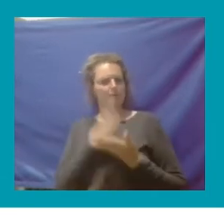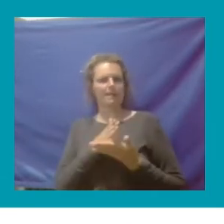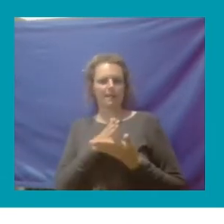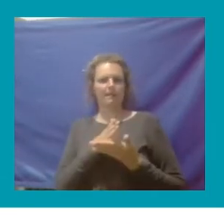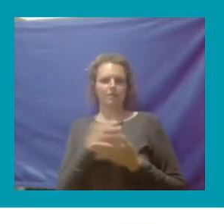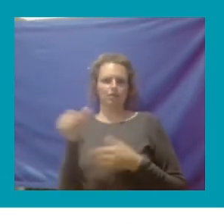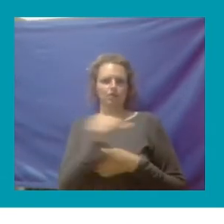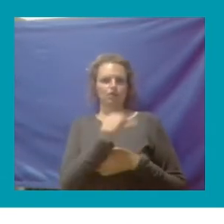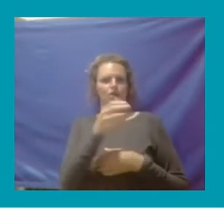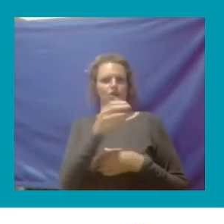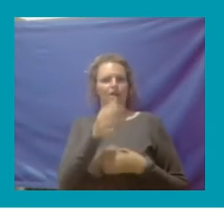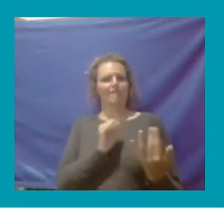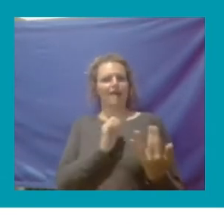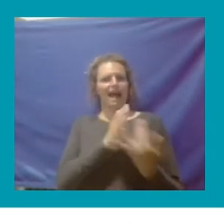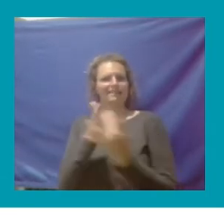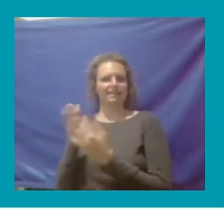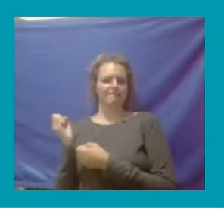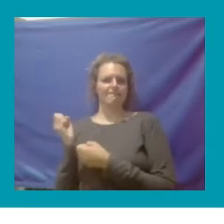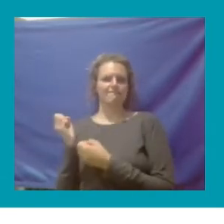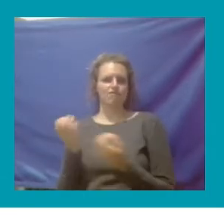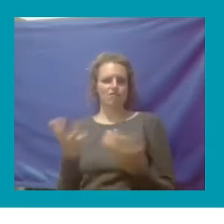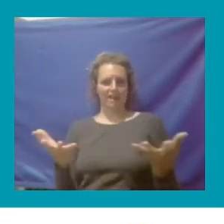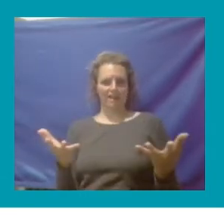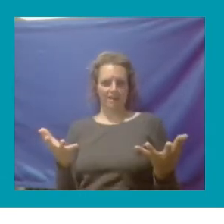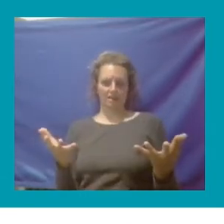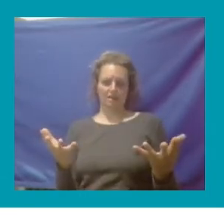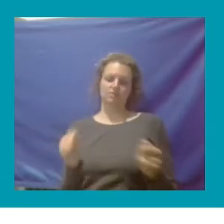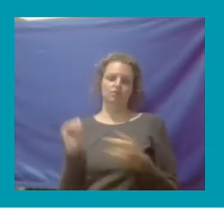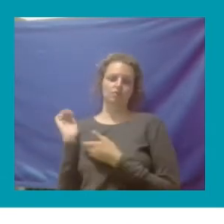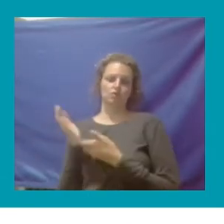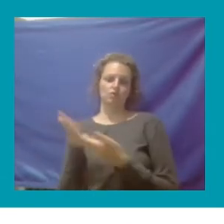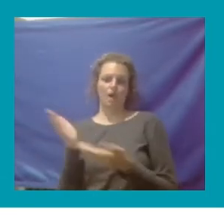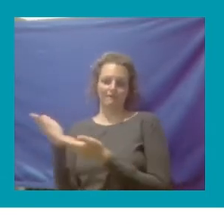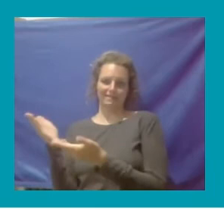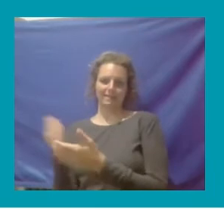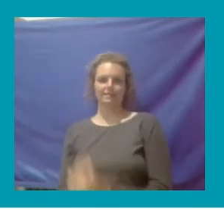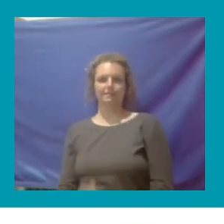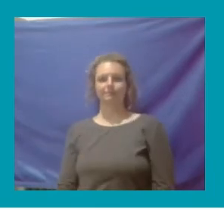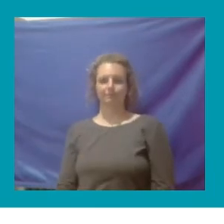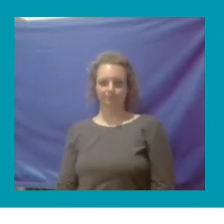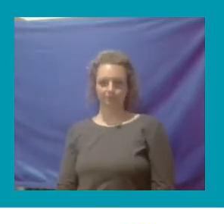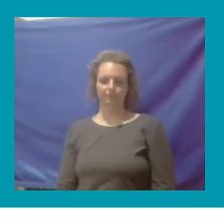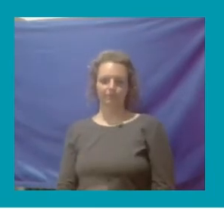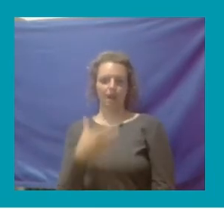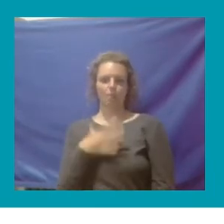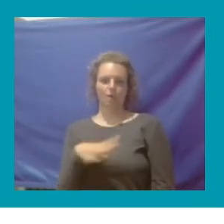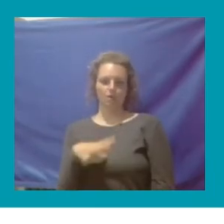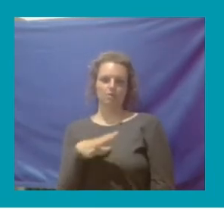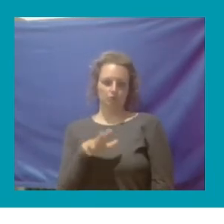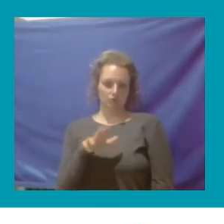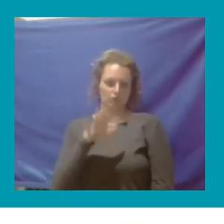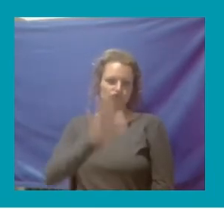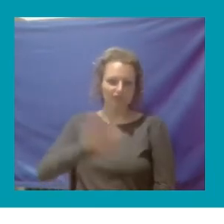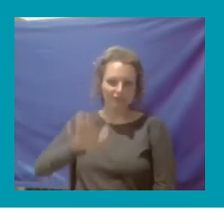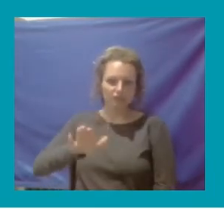But this is this is here to stay and I just wanted to reassure anybody who's listening that this isn't a kind of Oh well,